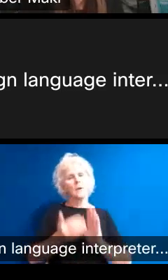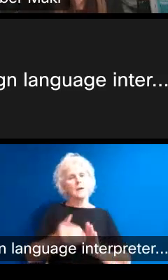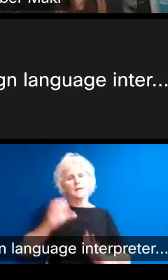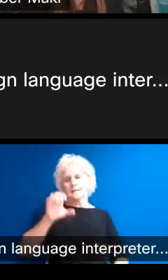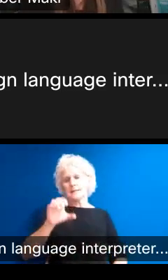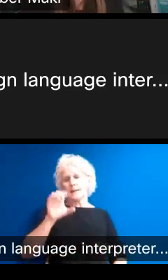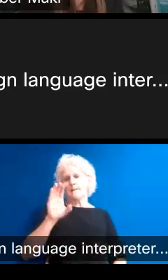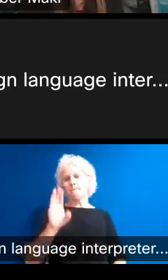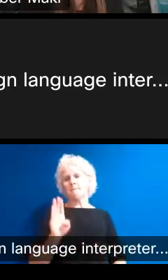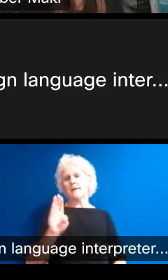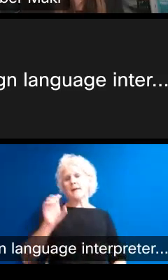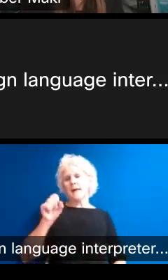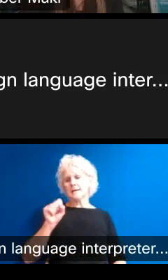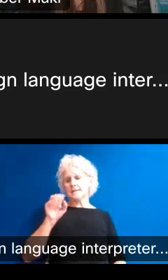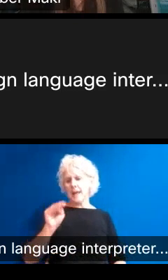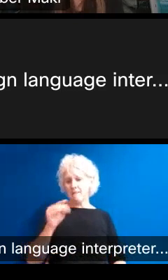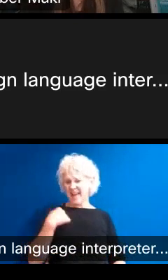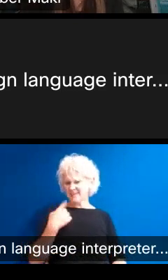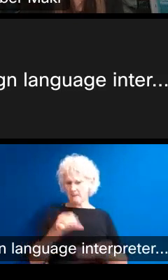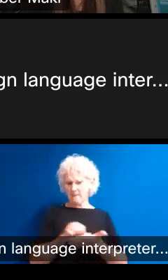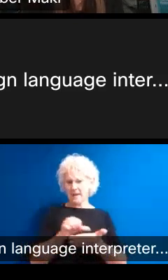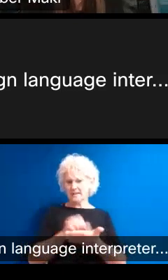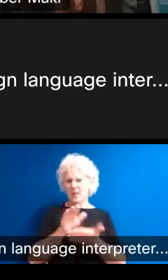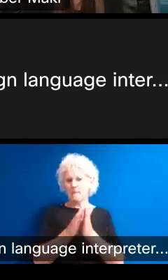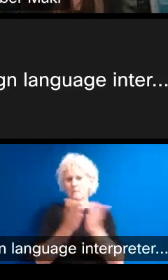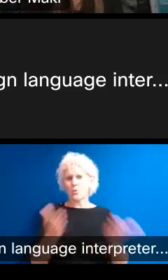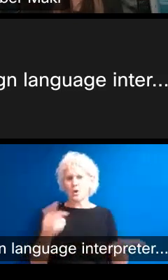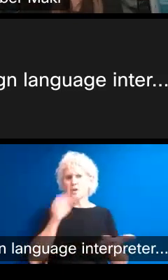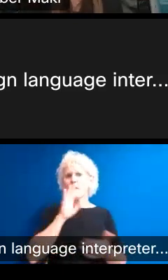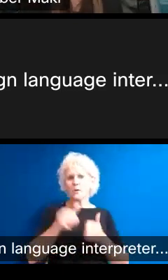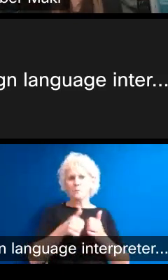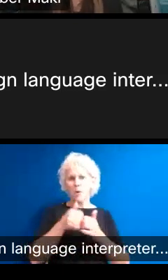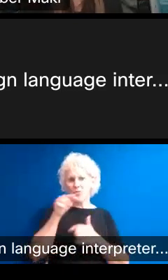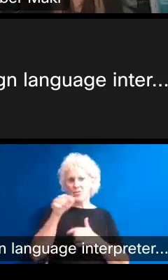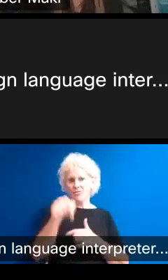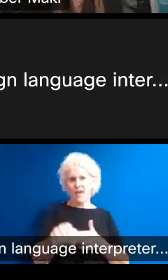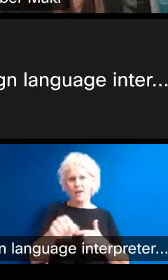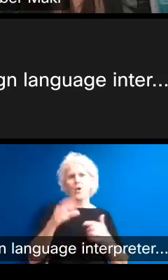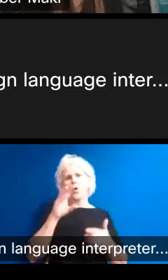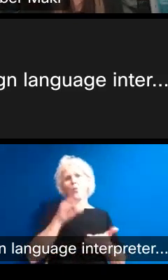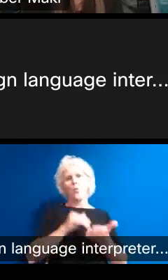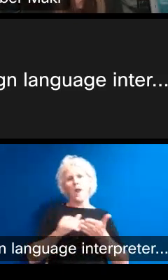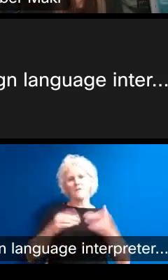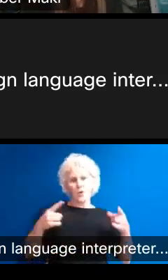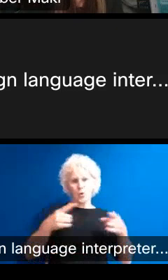has a page specifically on waiver crisis respite and that is considered the policy on this service.